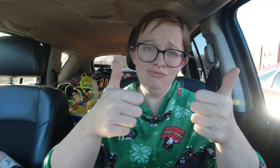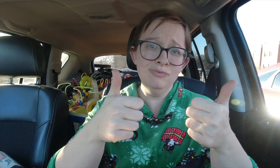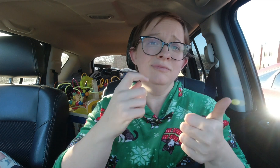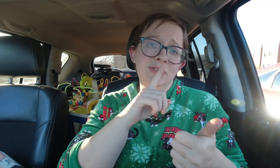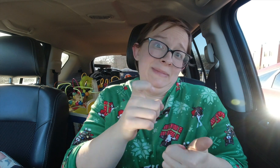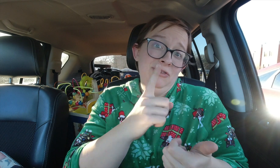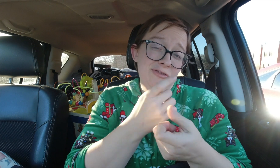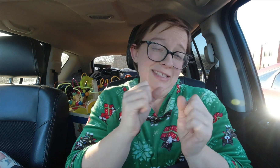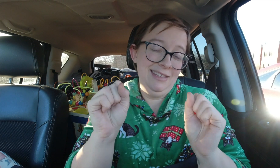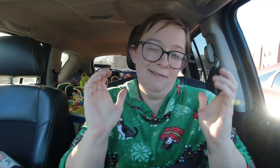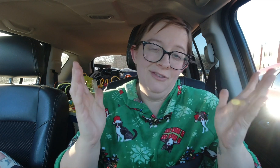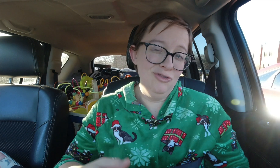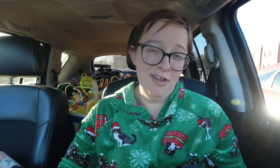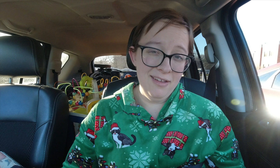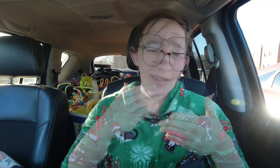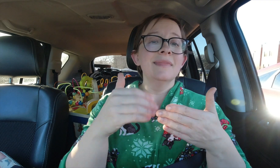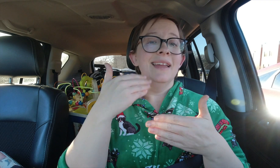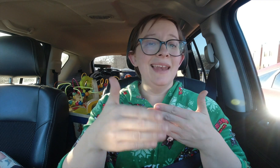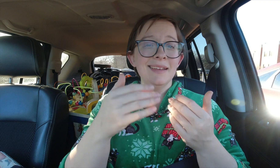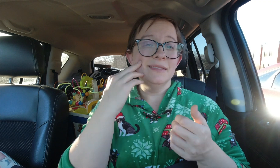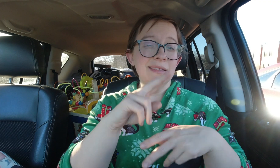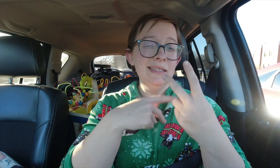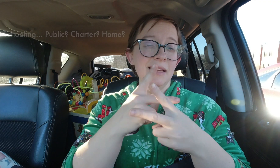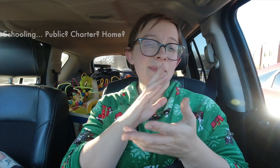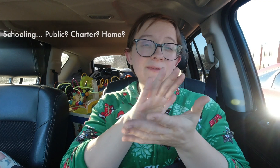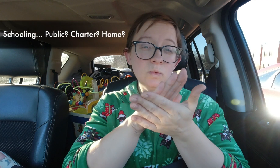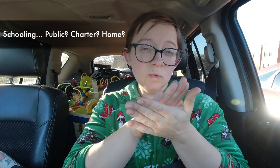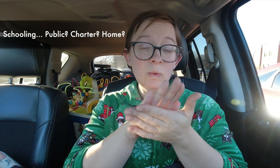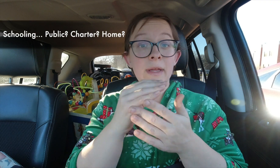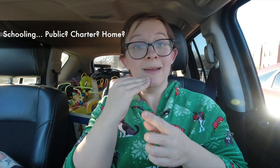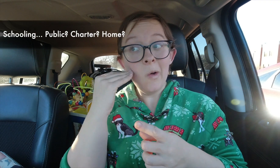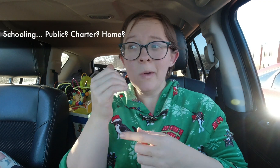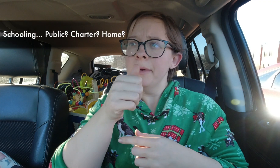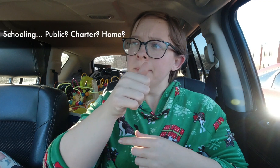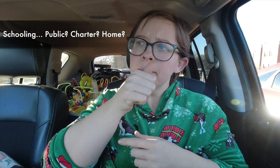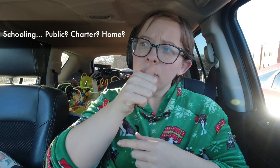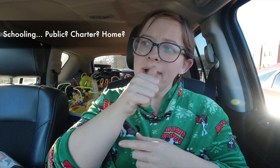If it worked for you, great! You know as long as you're safe. The next one is a type of schooling.